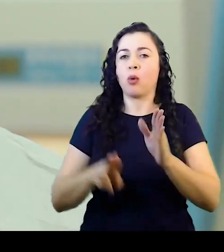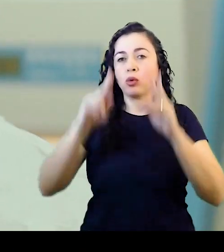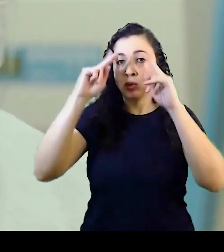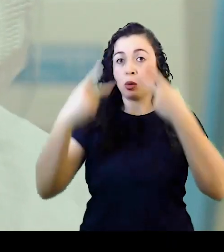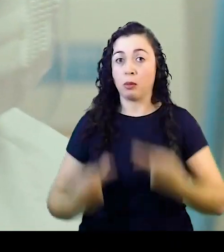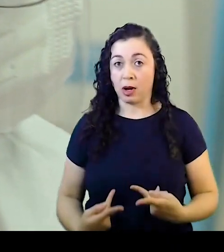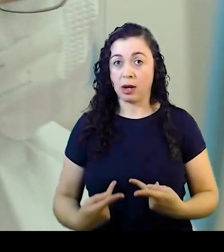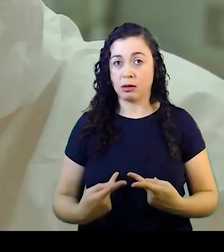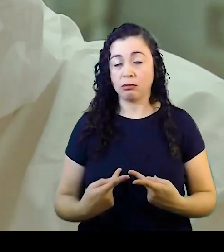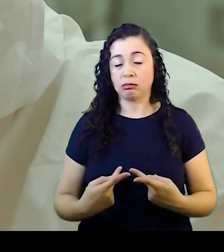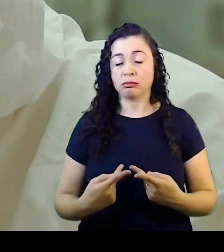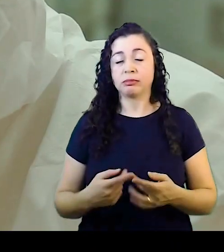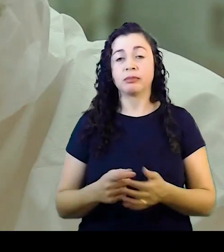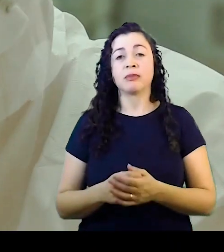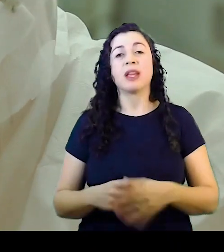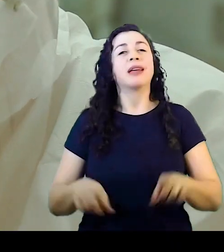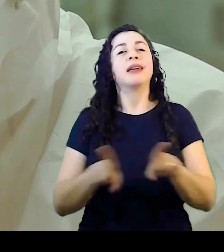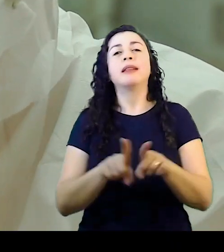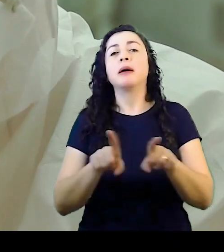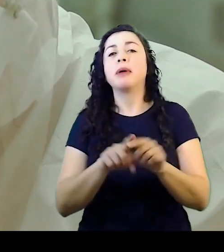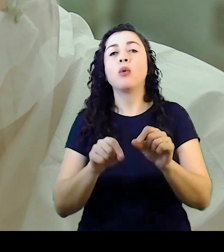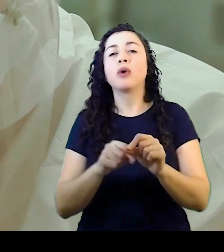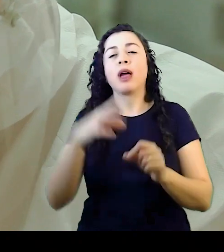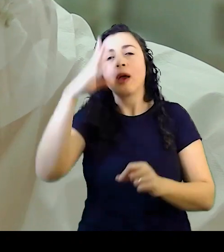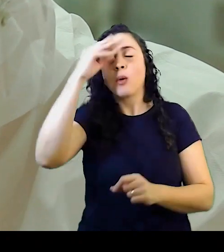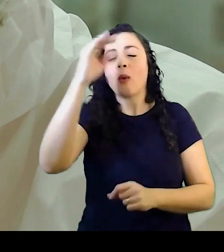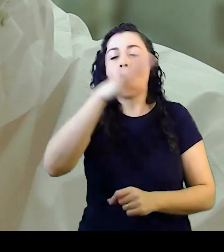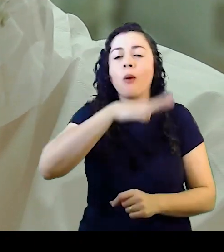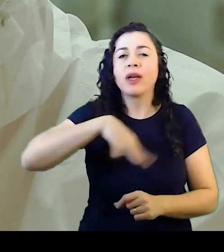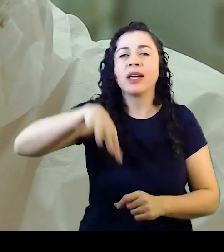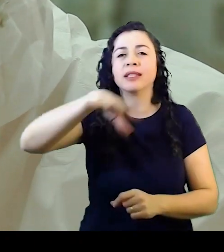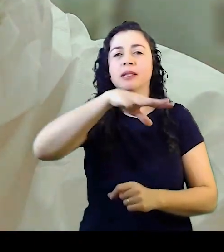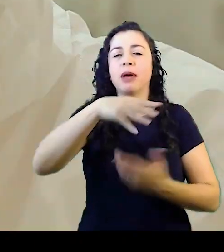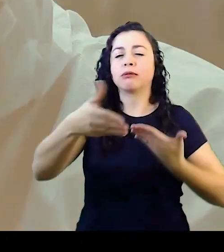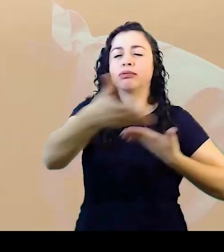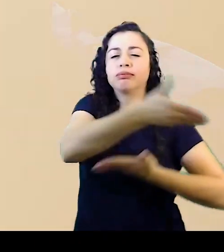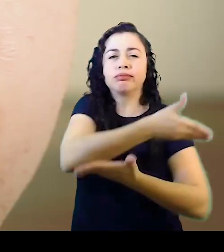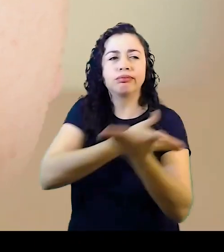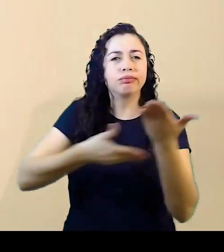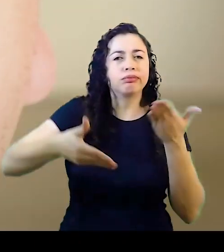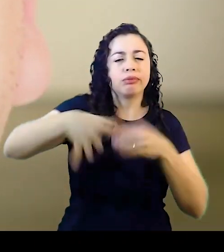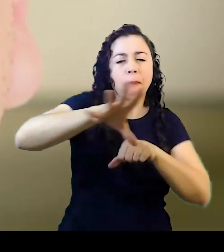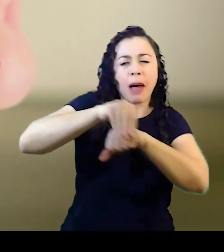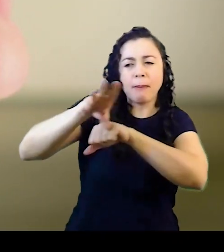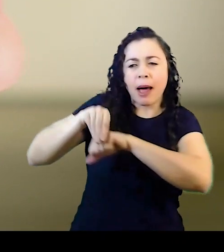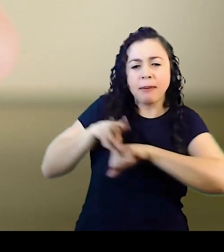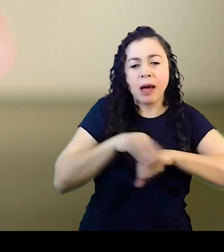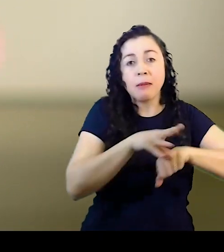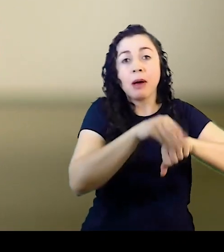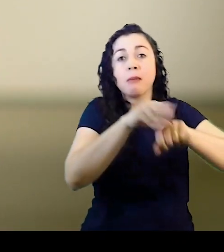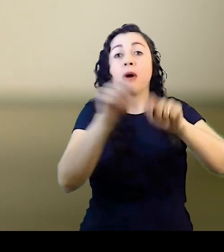And it is the generation of knowledge that can then minimize